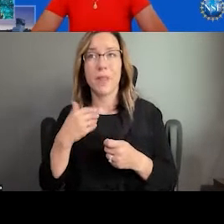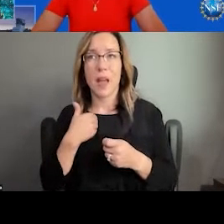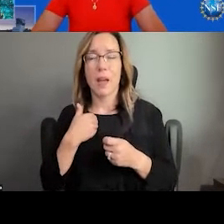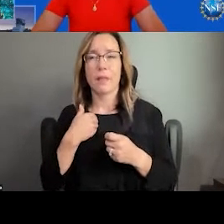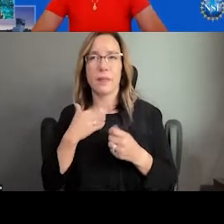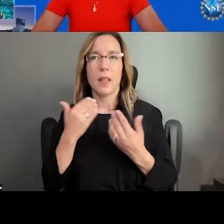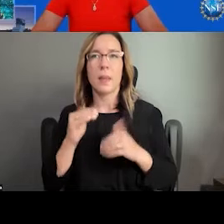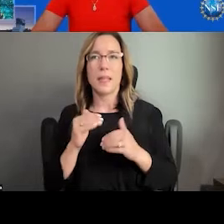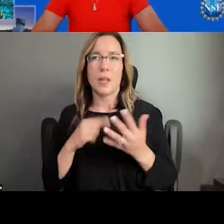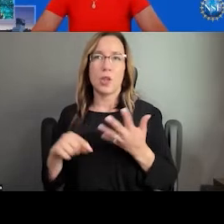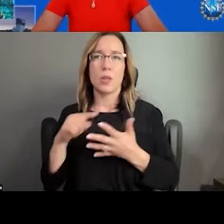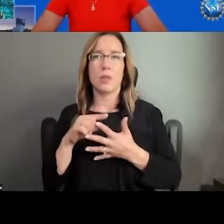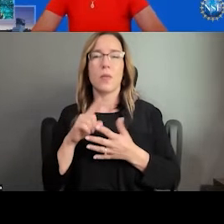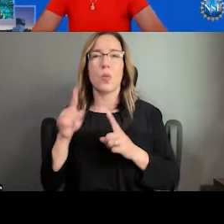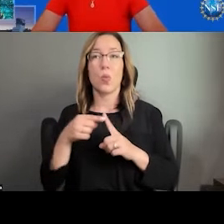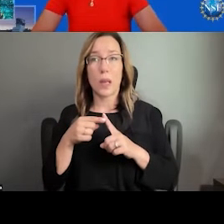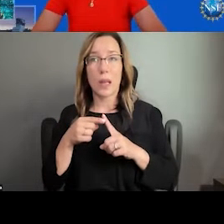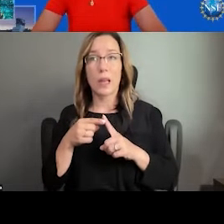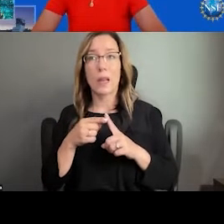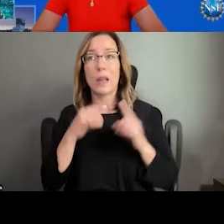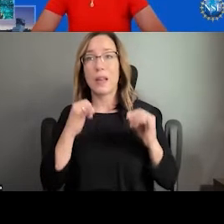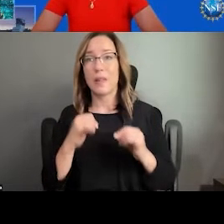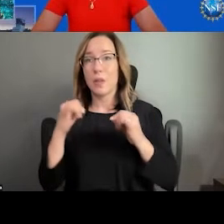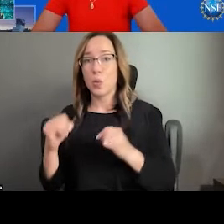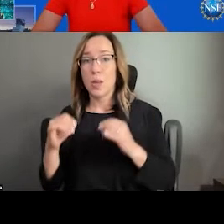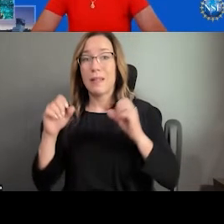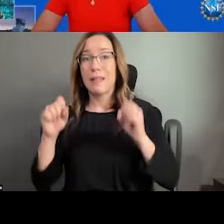when an individual can serve as a PI,